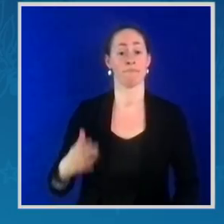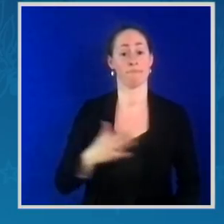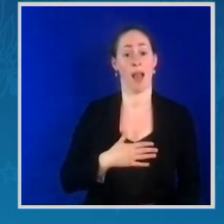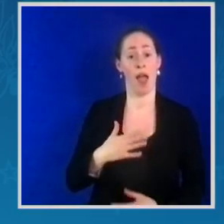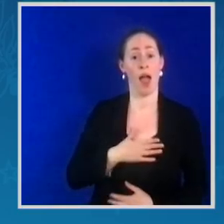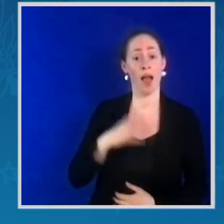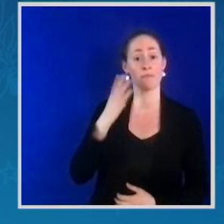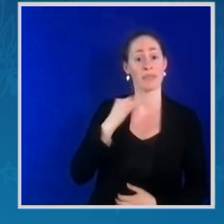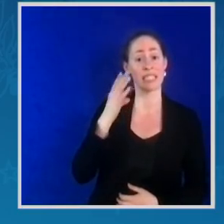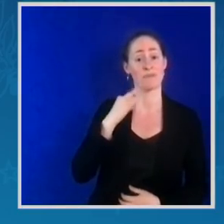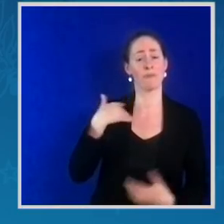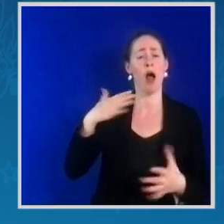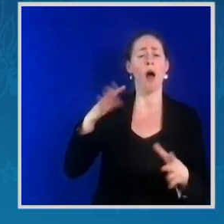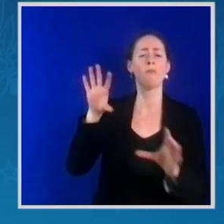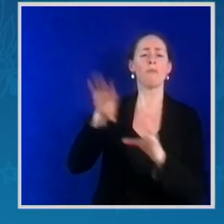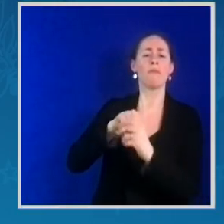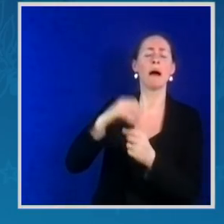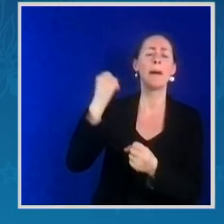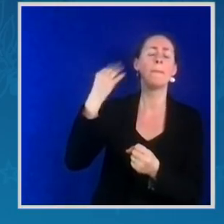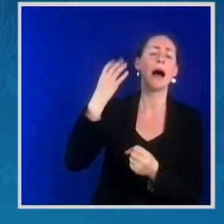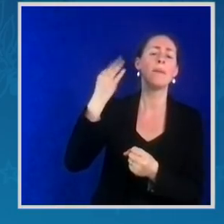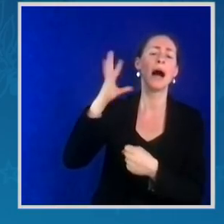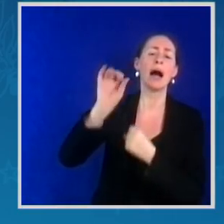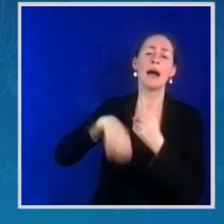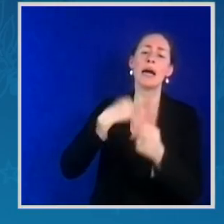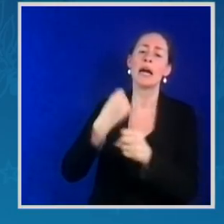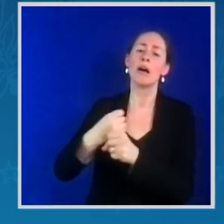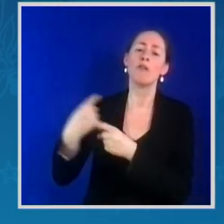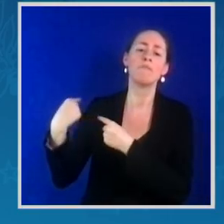there's a direct connection between that and what we see in terms of violence against women.